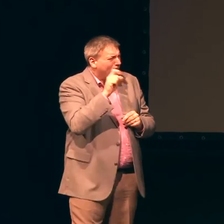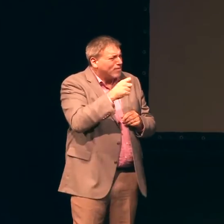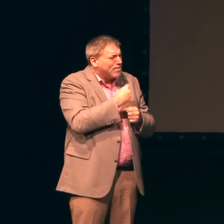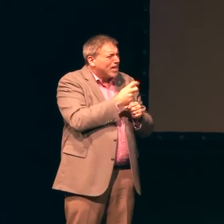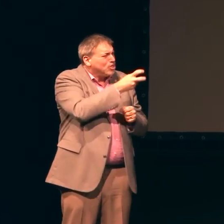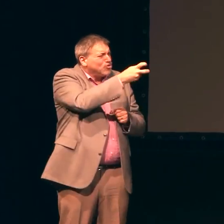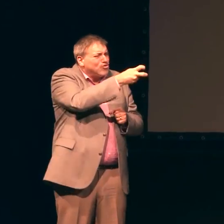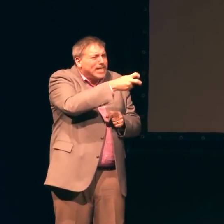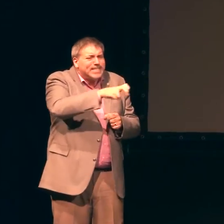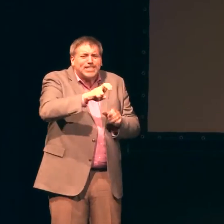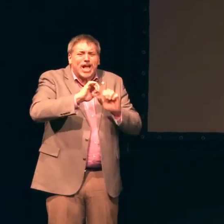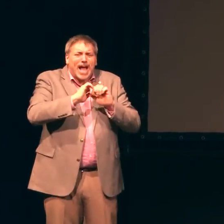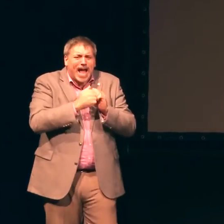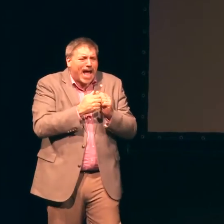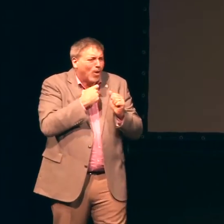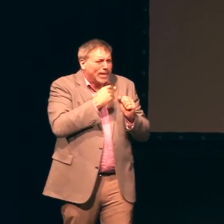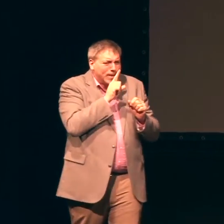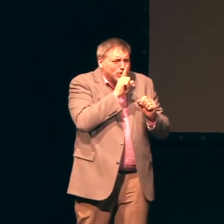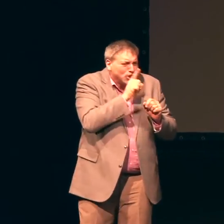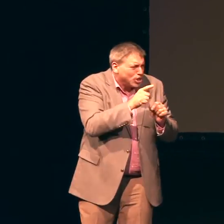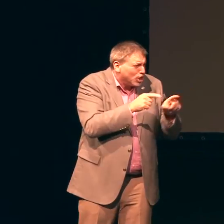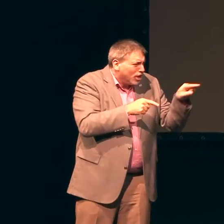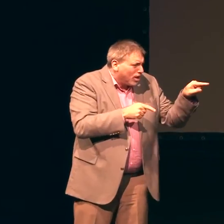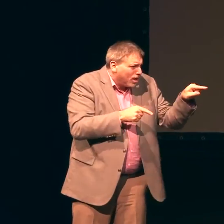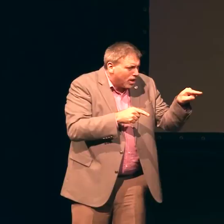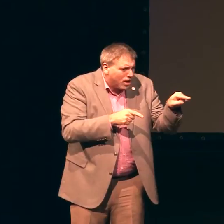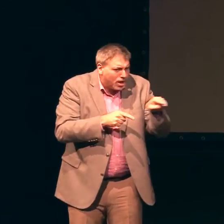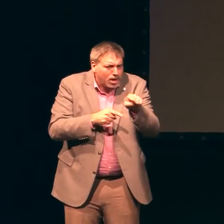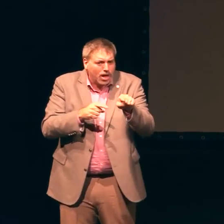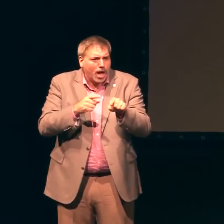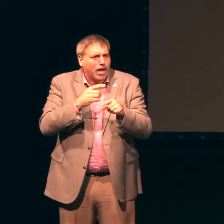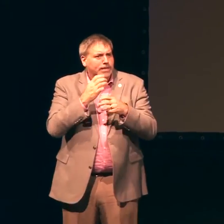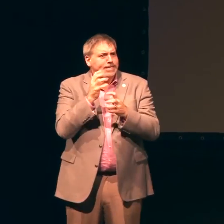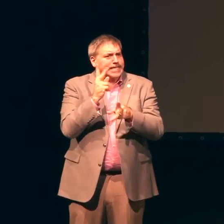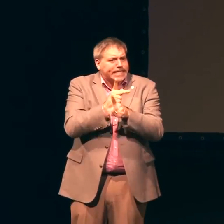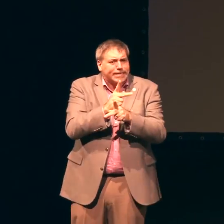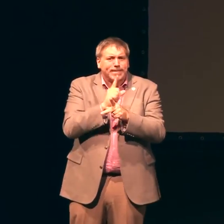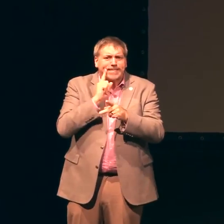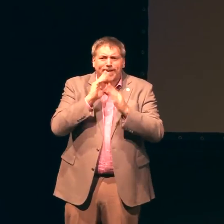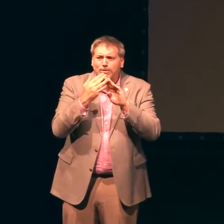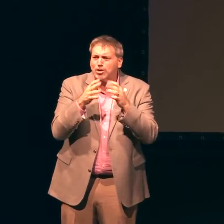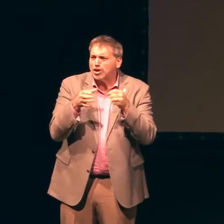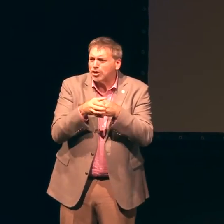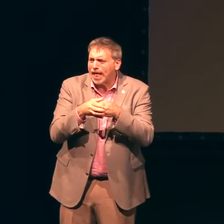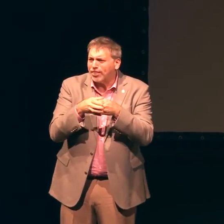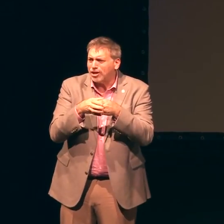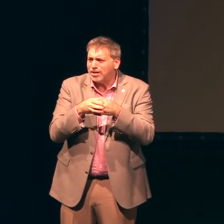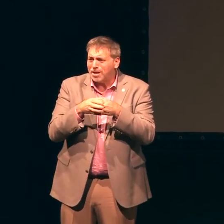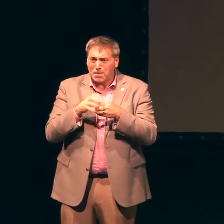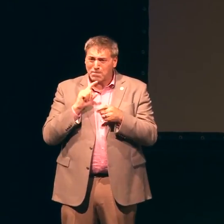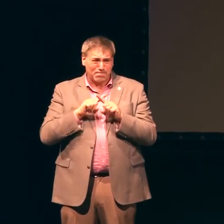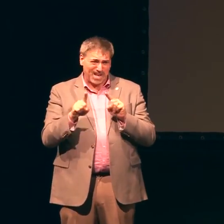mean by that, you need to make a transition of how to go from one way to another, but also, keep